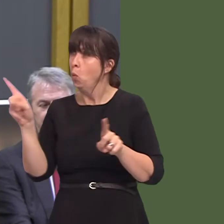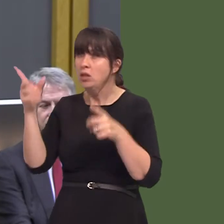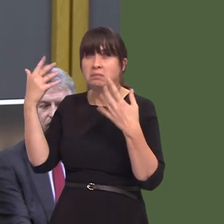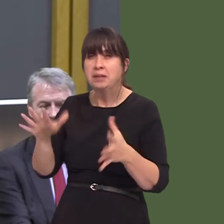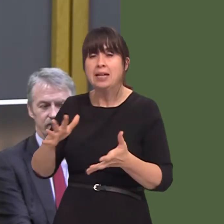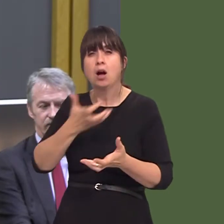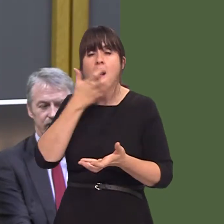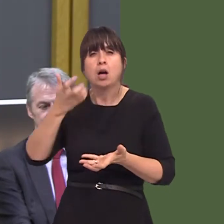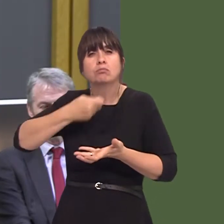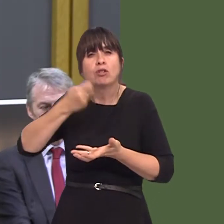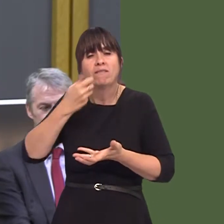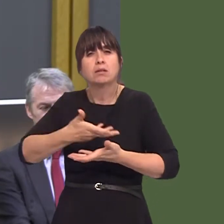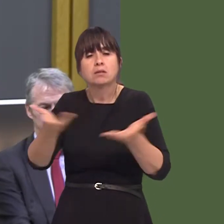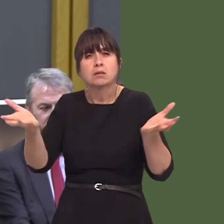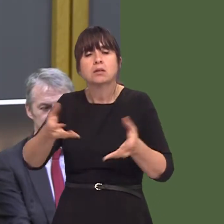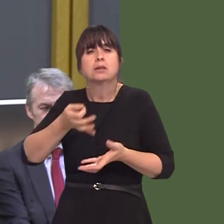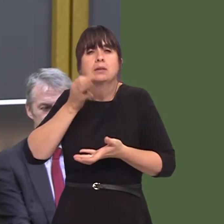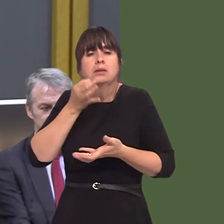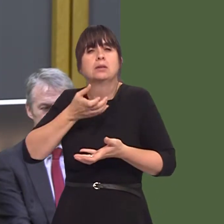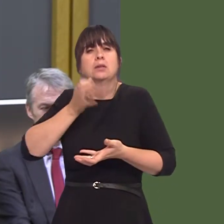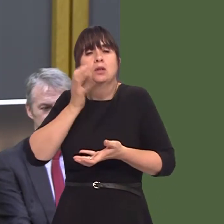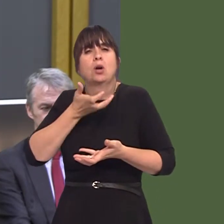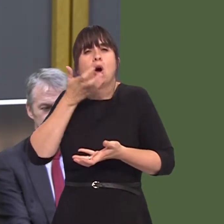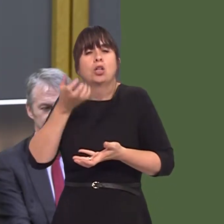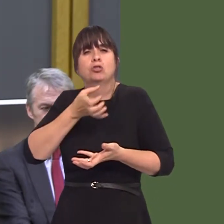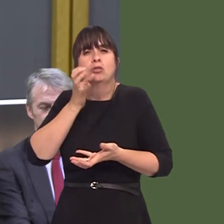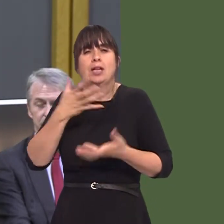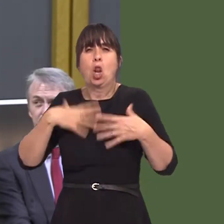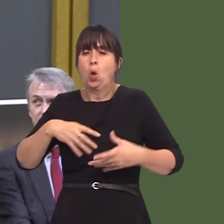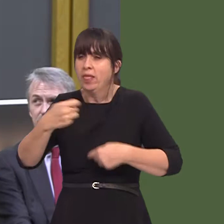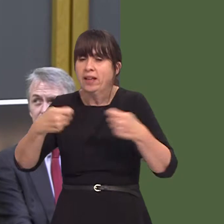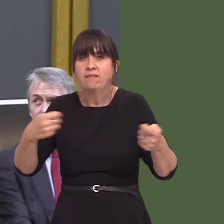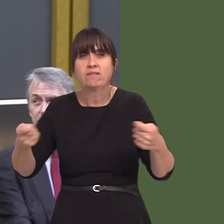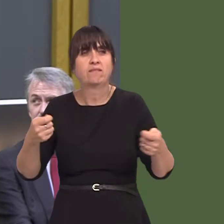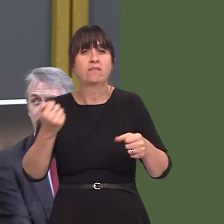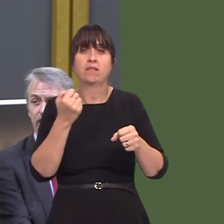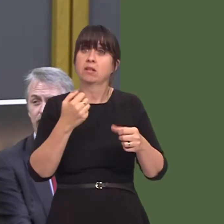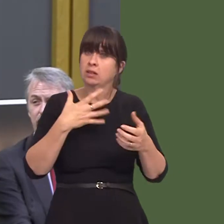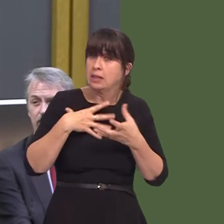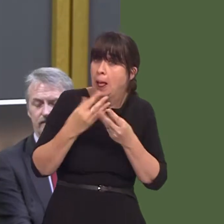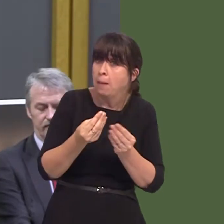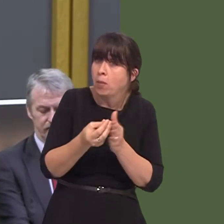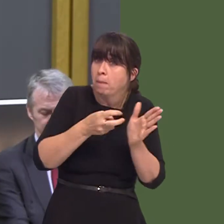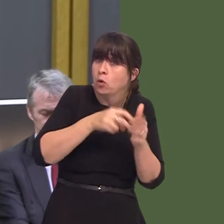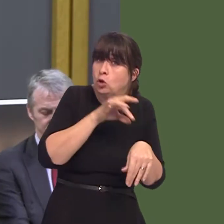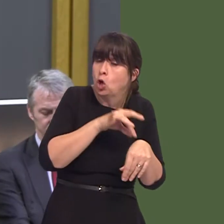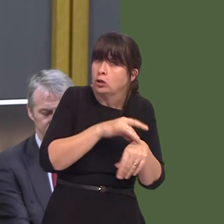food, hot drinks, clothing, advice about accommodation, GP appointments; there is a whole range of